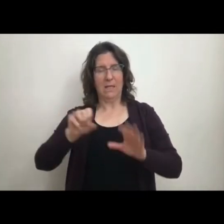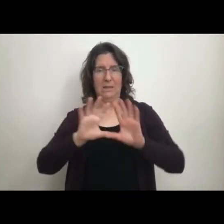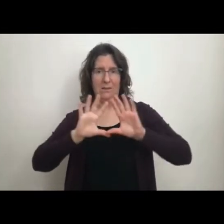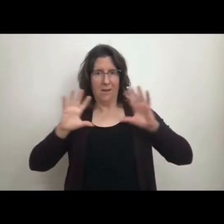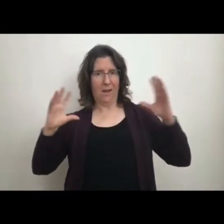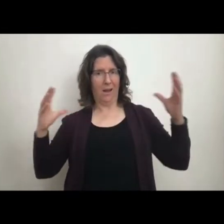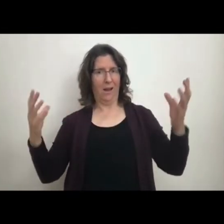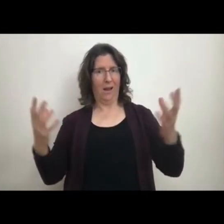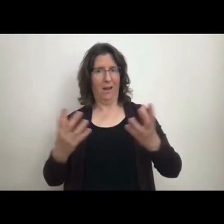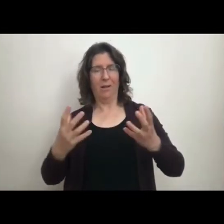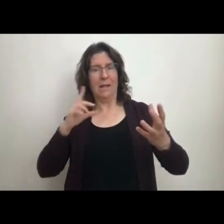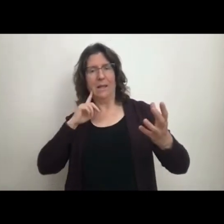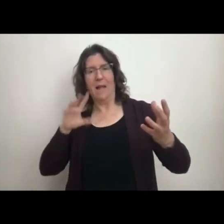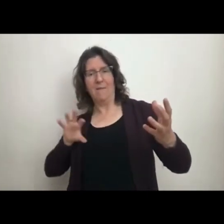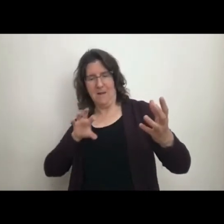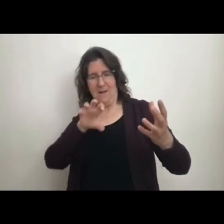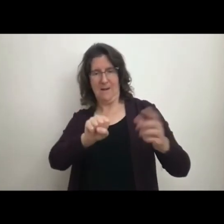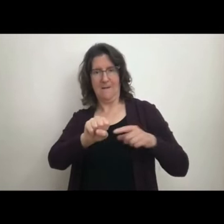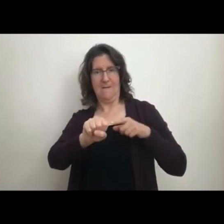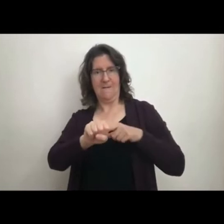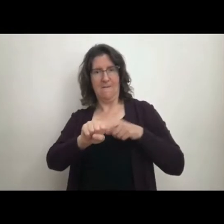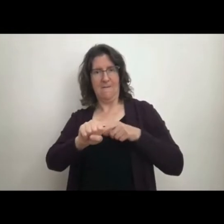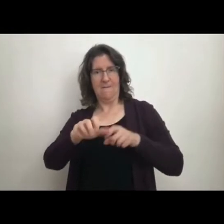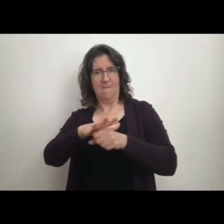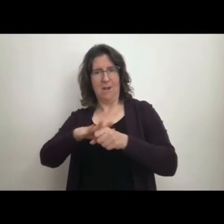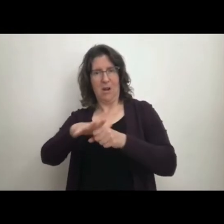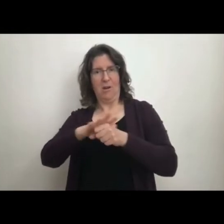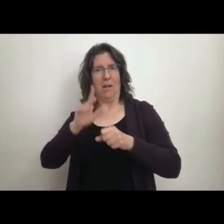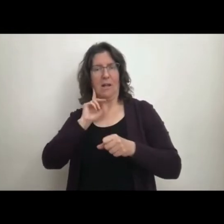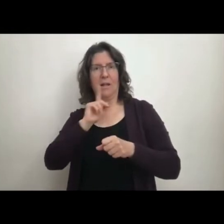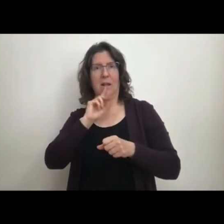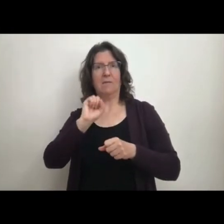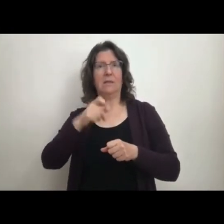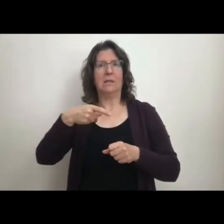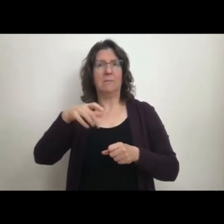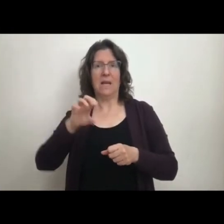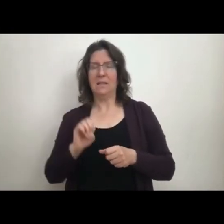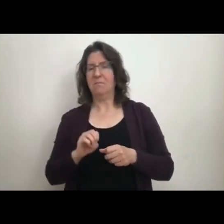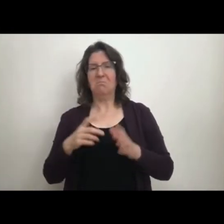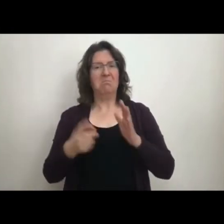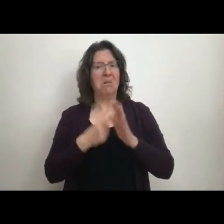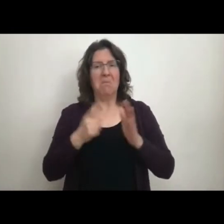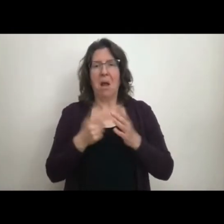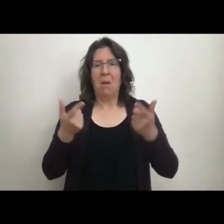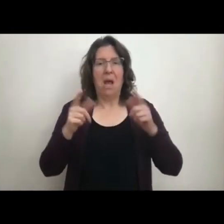It is always in the midst of hearing space, but deaf people do claim their space.